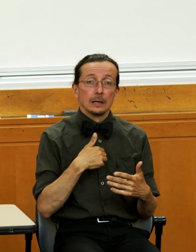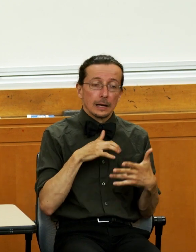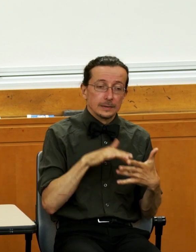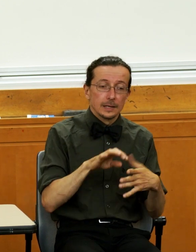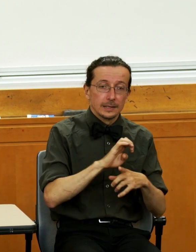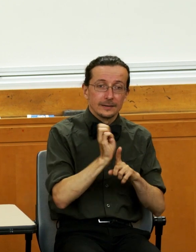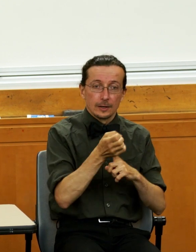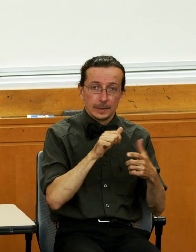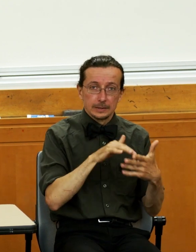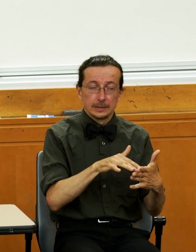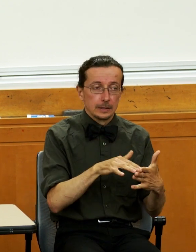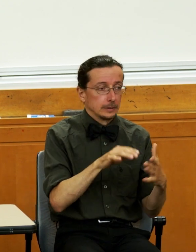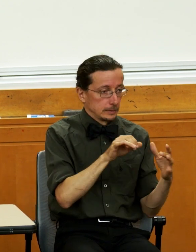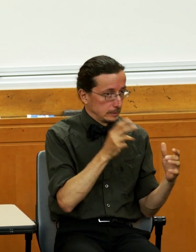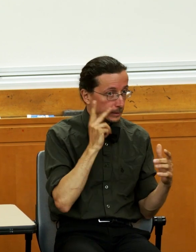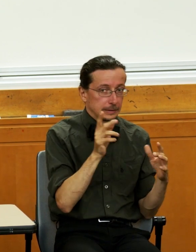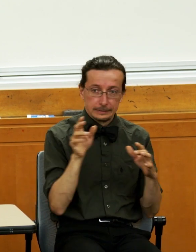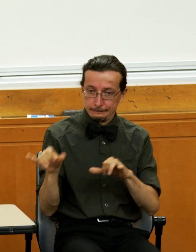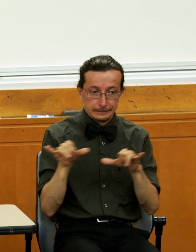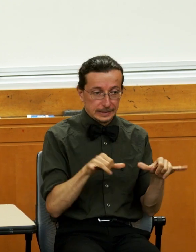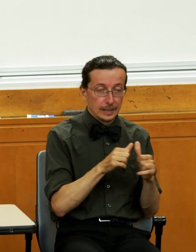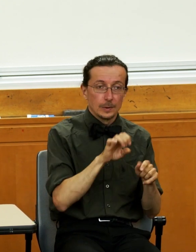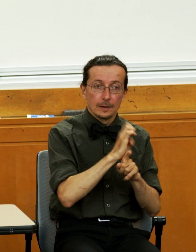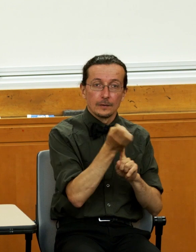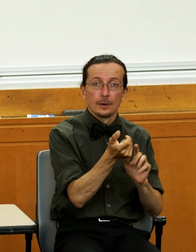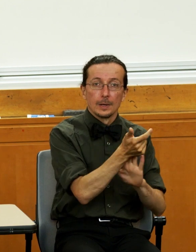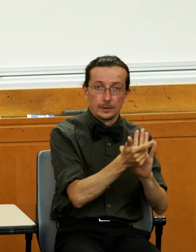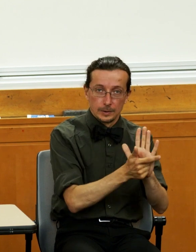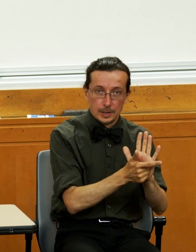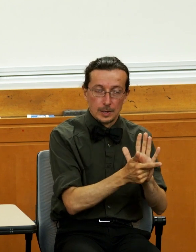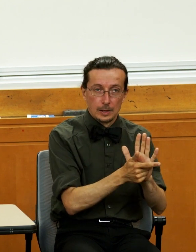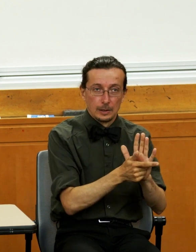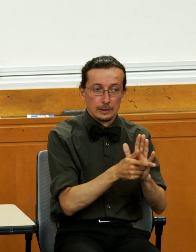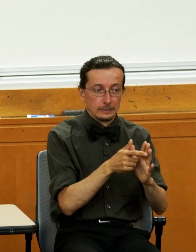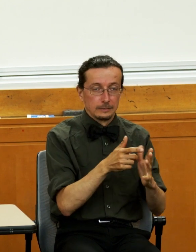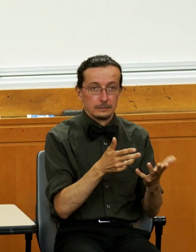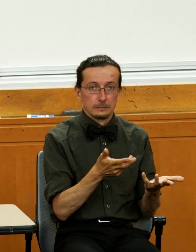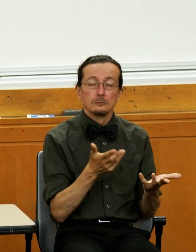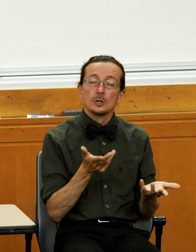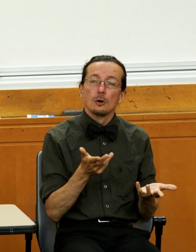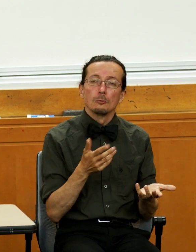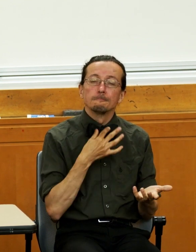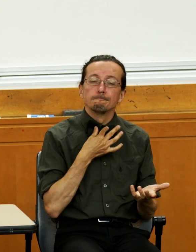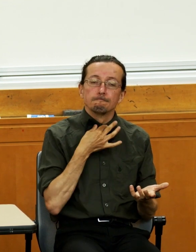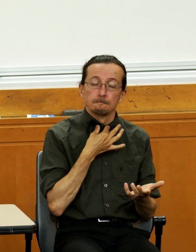and you see the same thing with environmental law. So, do you have any insight into like